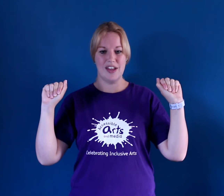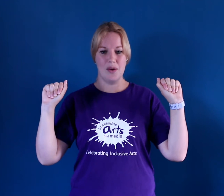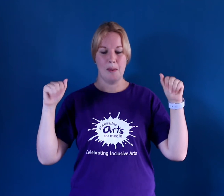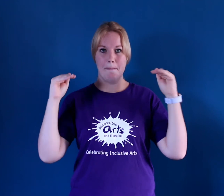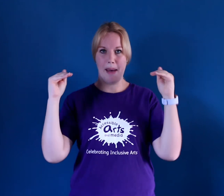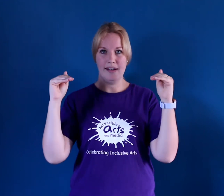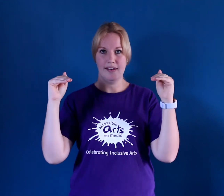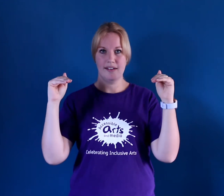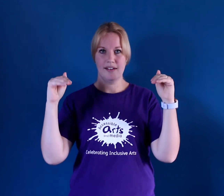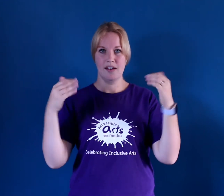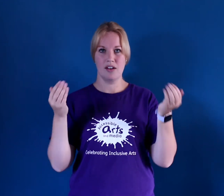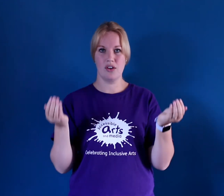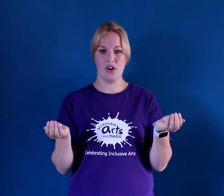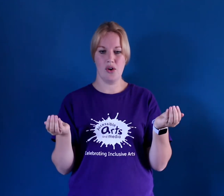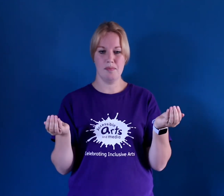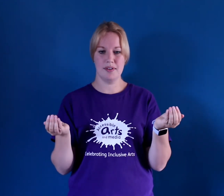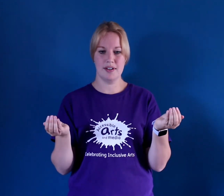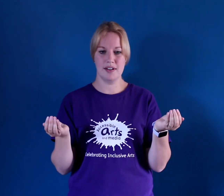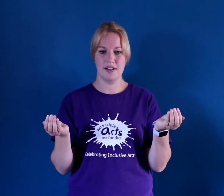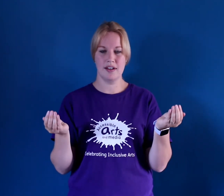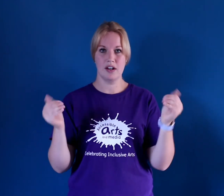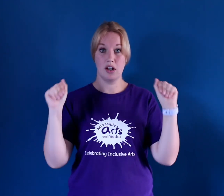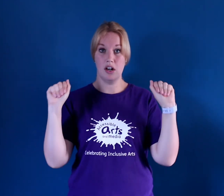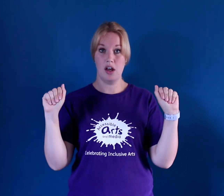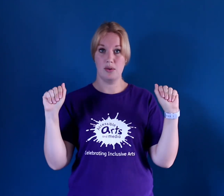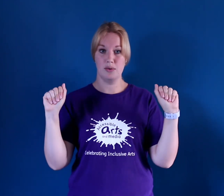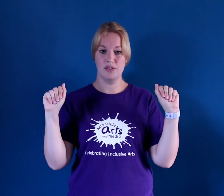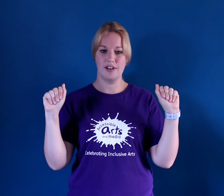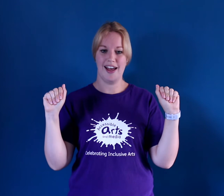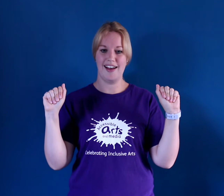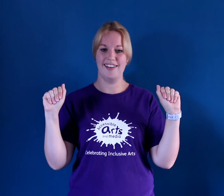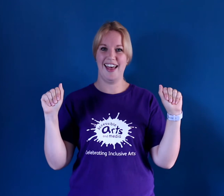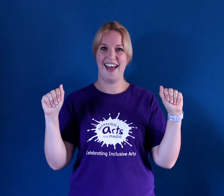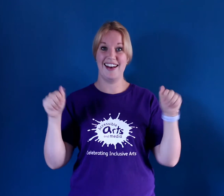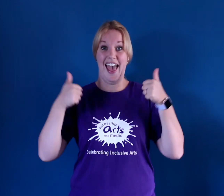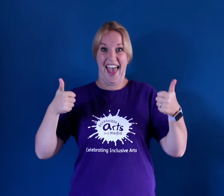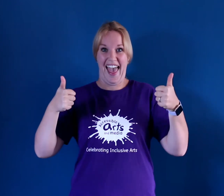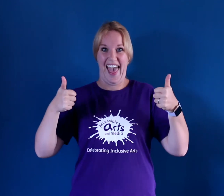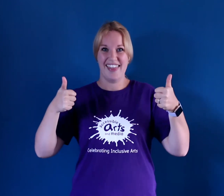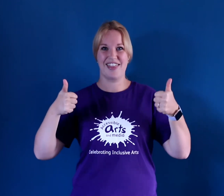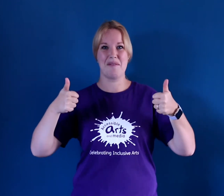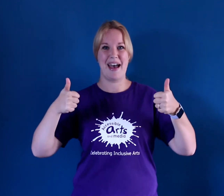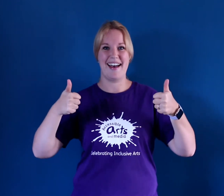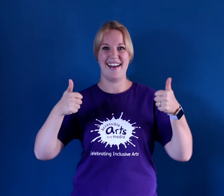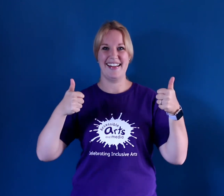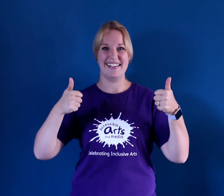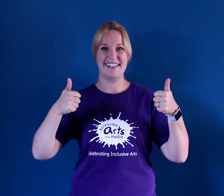So bent, cupped, closed. And then, thumb hand,